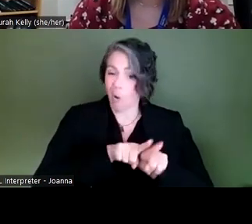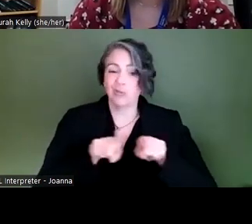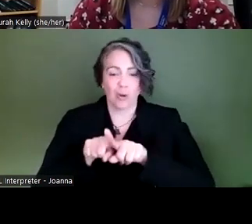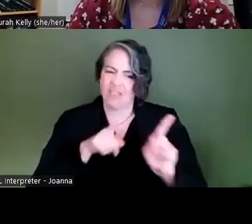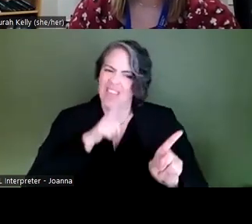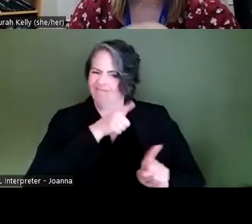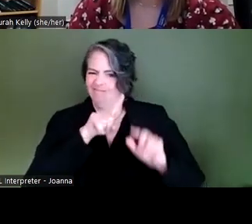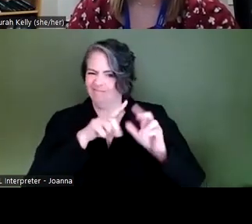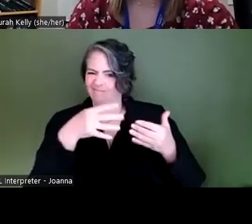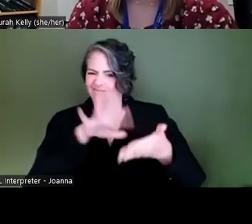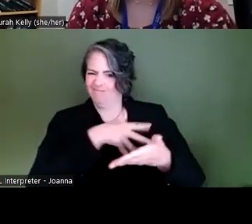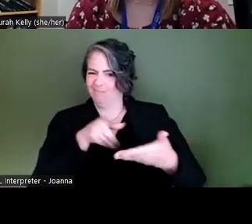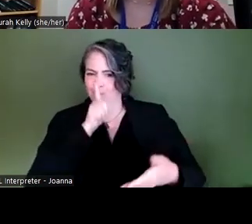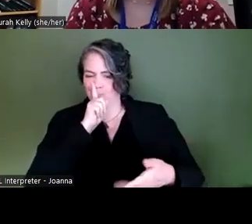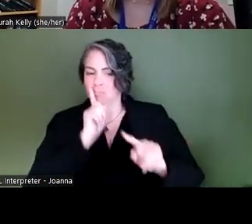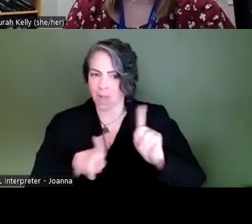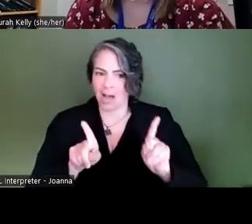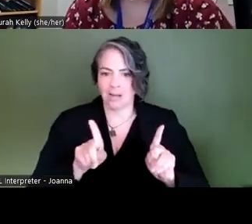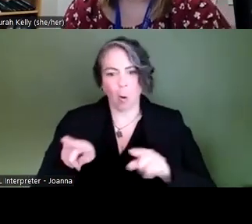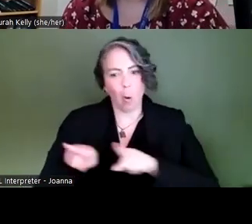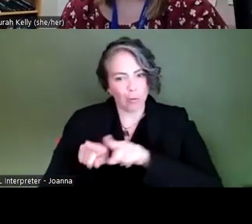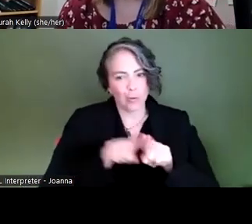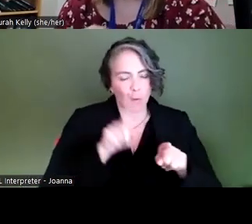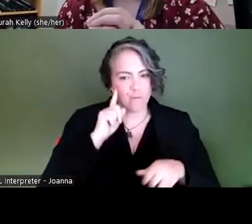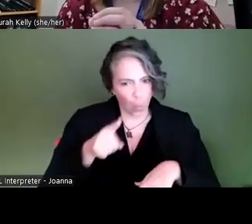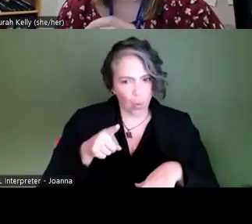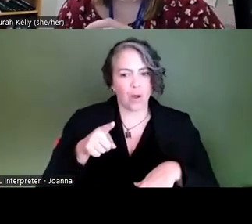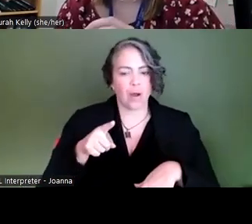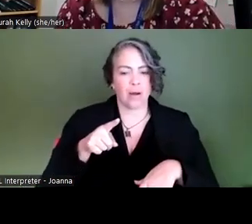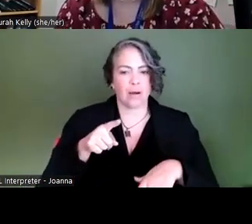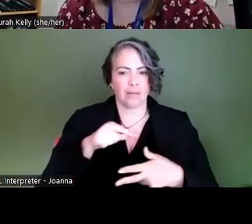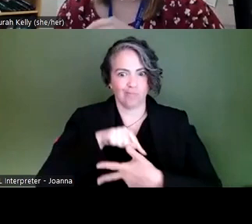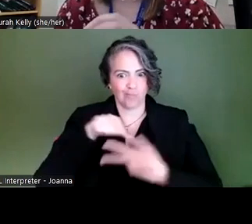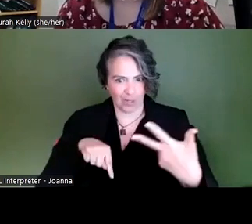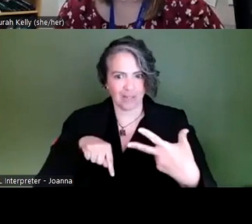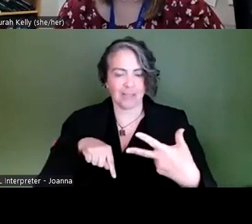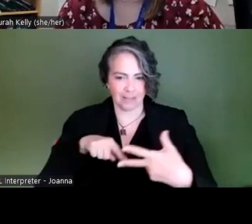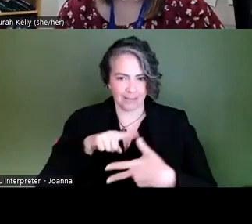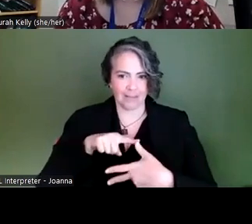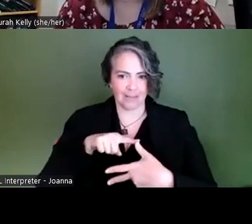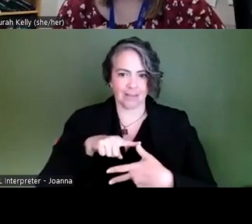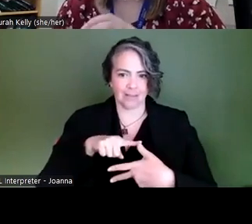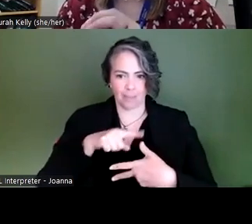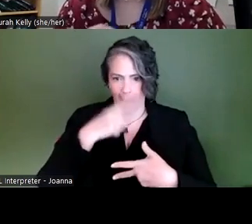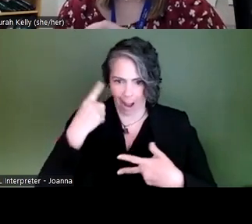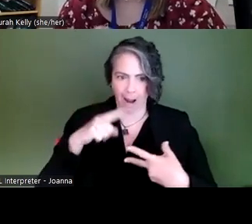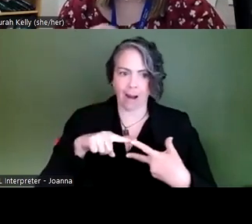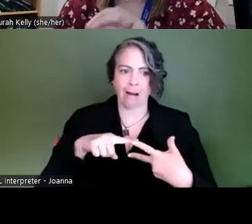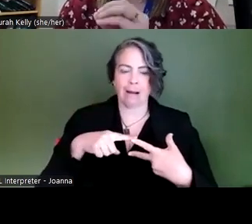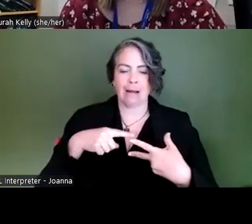in terms of sexual orientation, gay and lesbian and bisexual adults had higher odds of thoughts